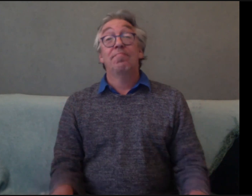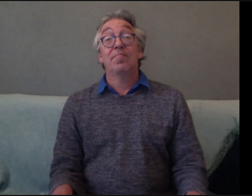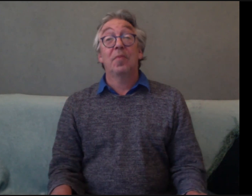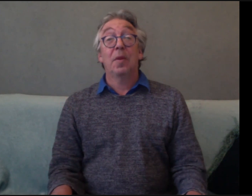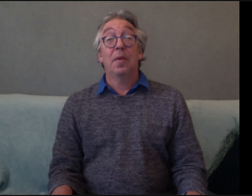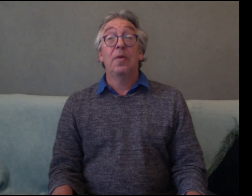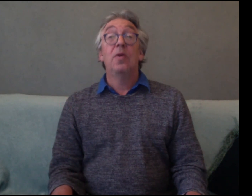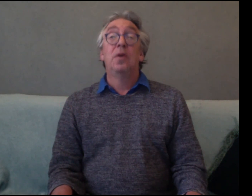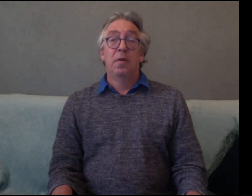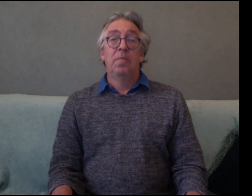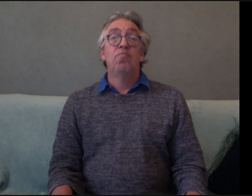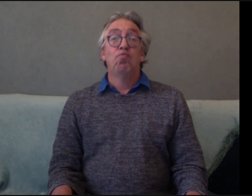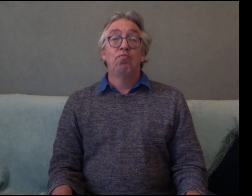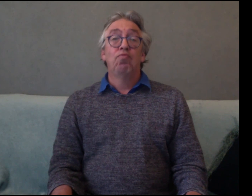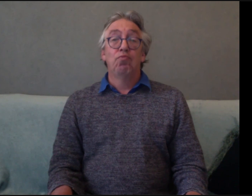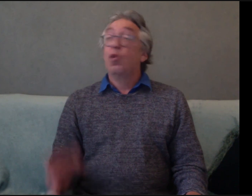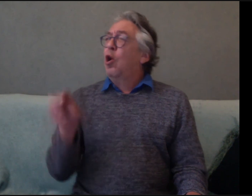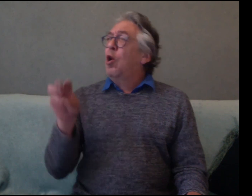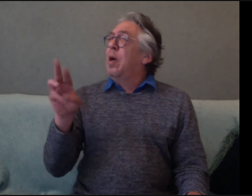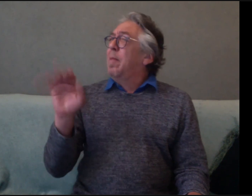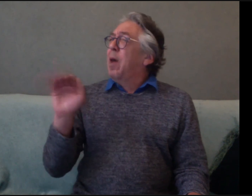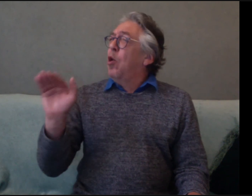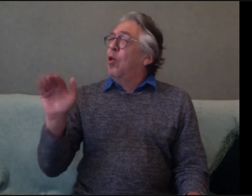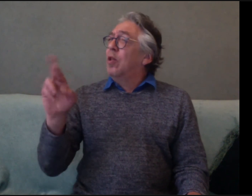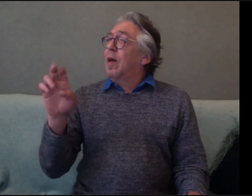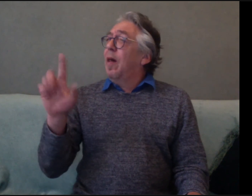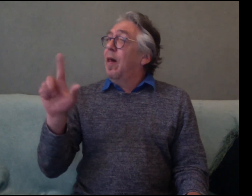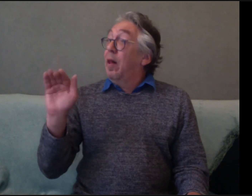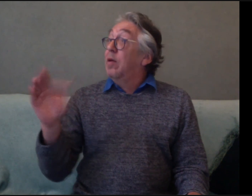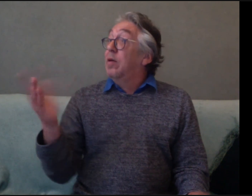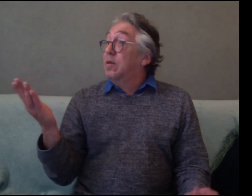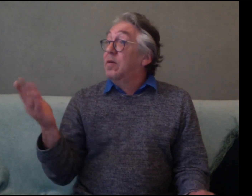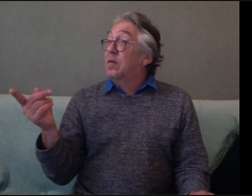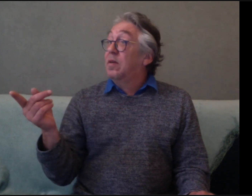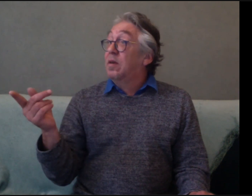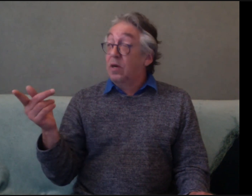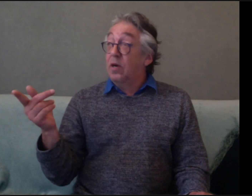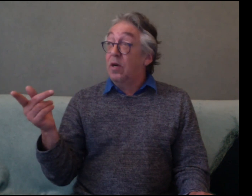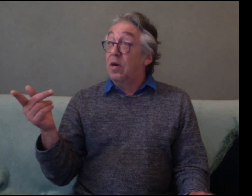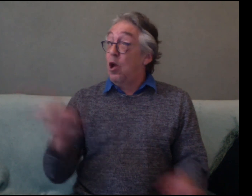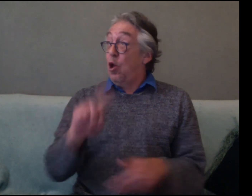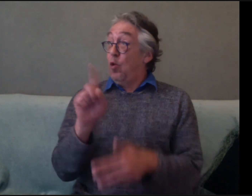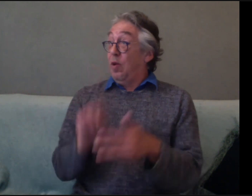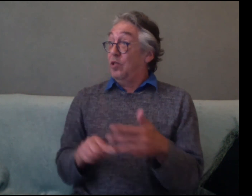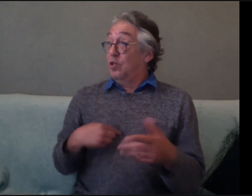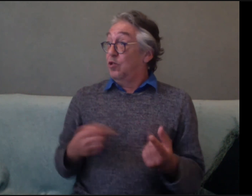Marion or Raquel about the questions that we haven't answered yet...